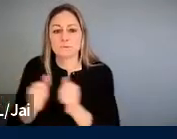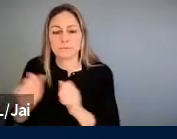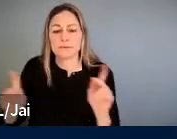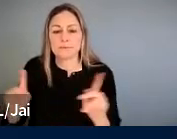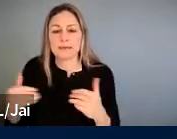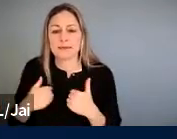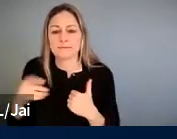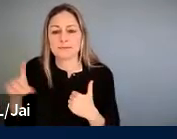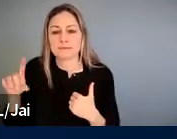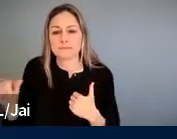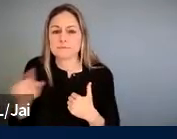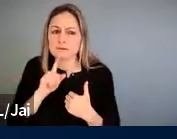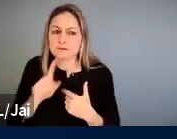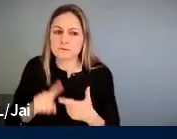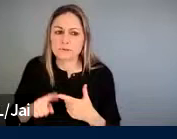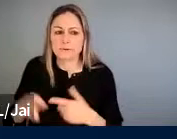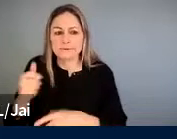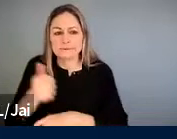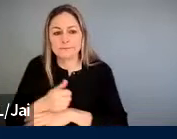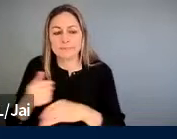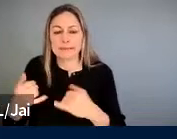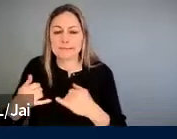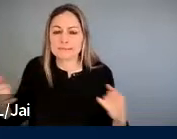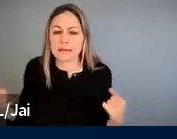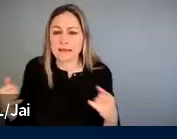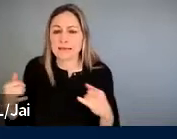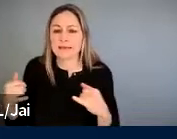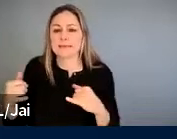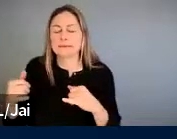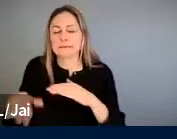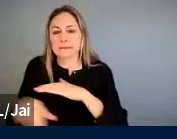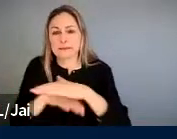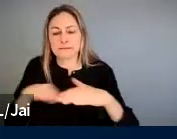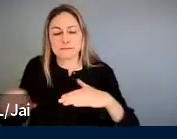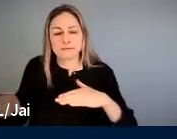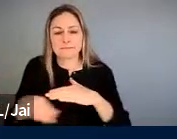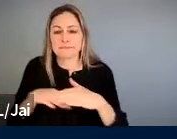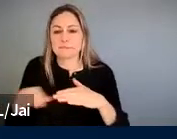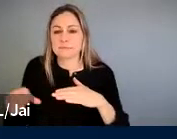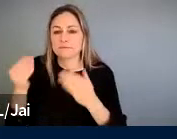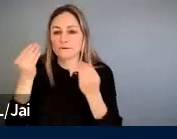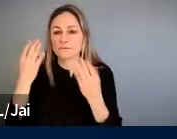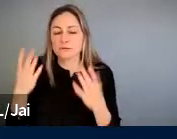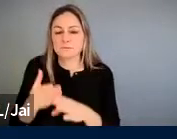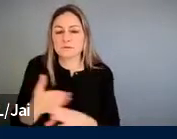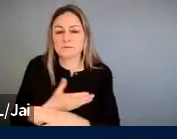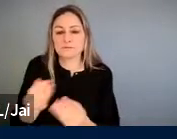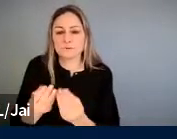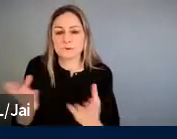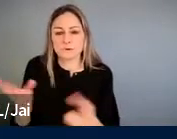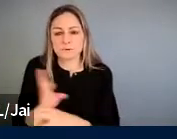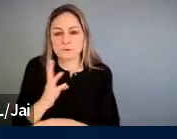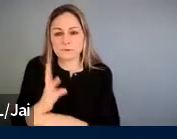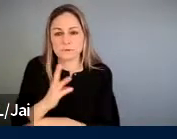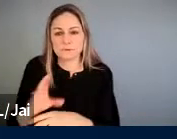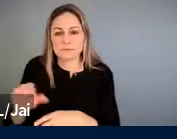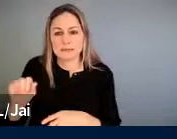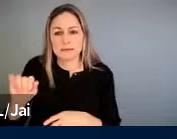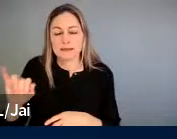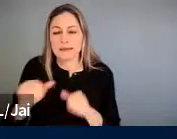sure there's baseline information conducted before the deployment of AI and ongoing audits